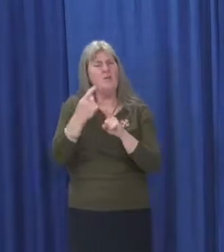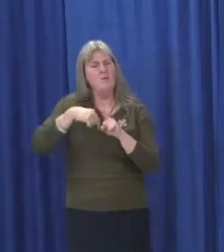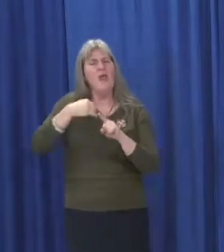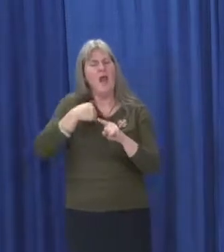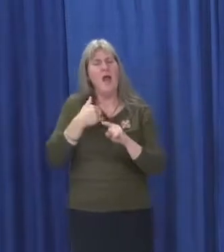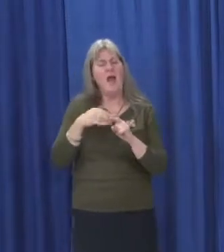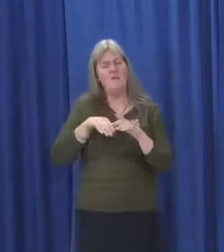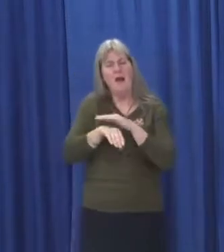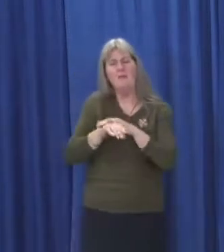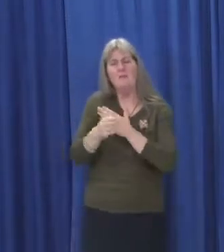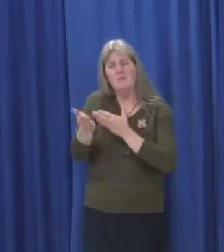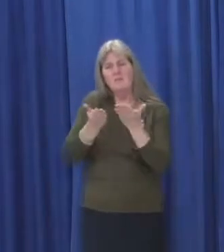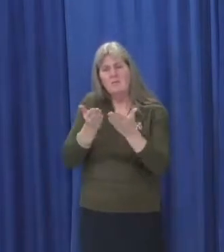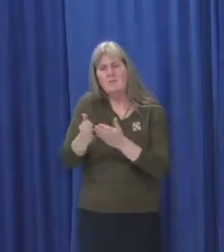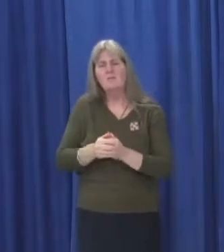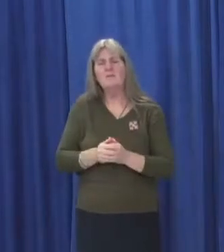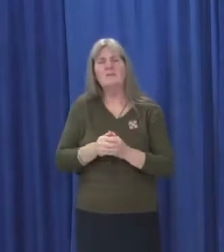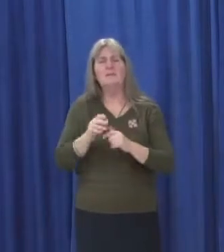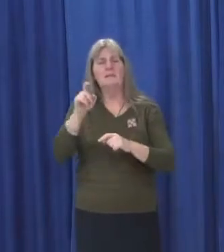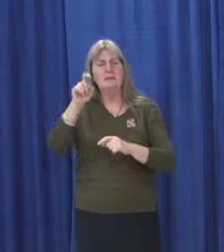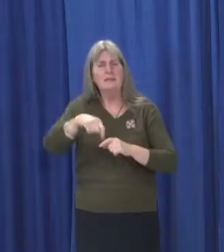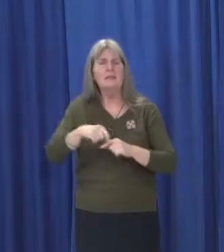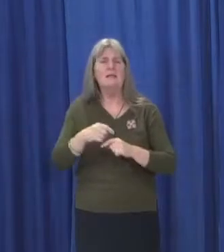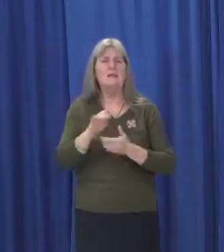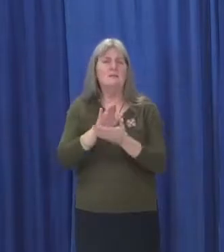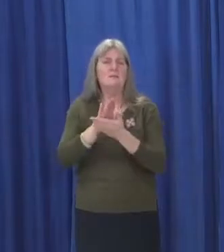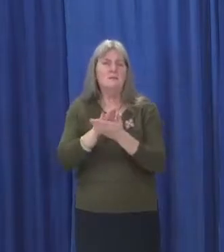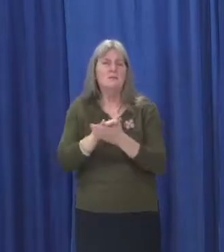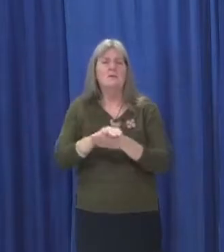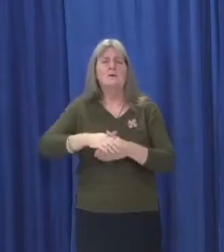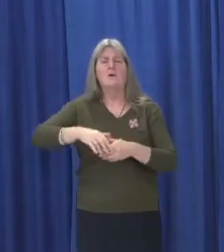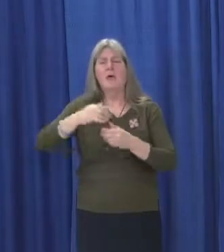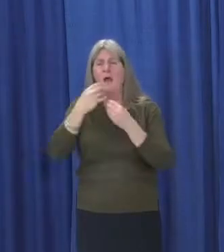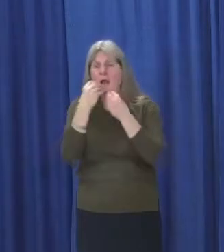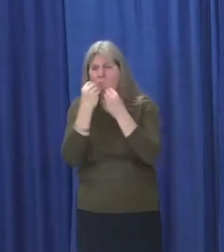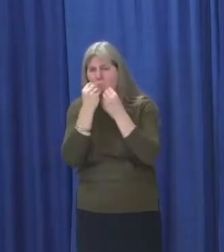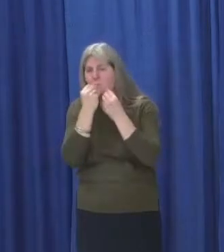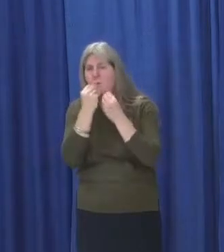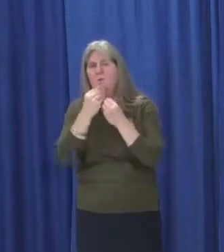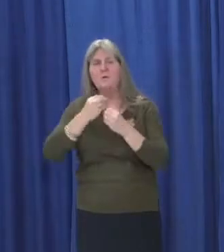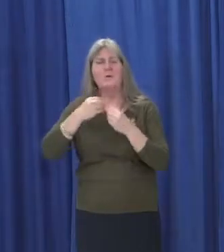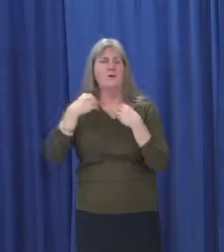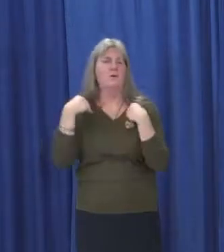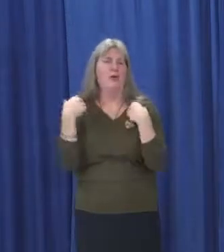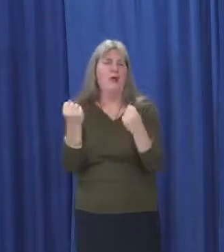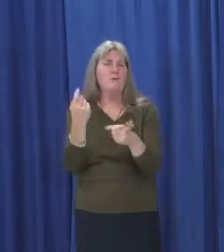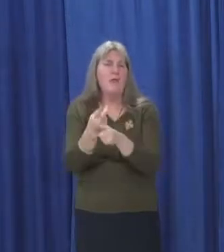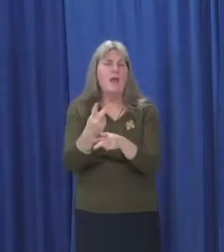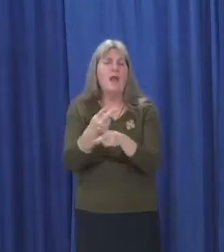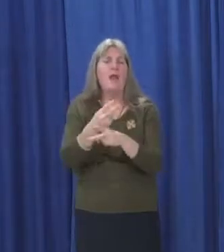services including education healthcare and water and have had few interruptions that have